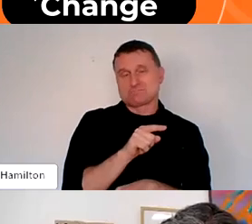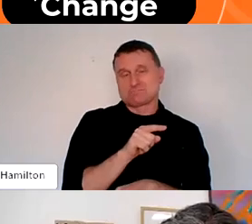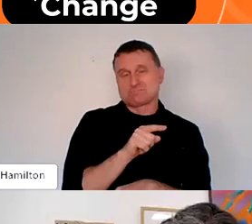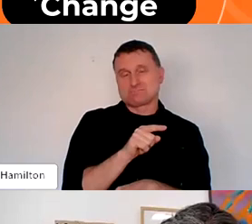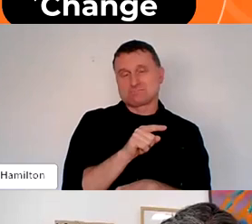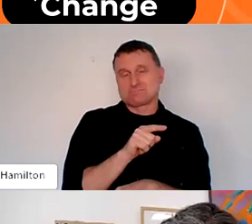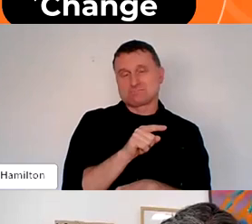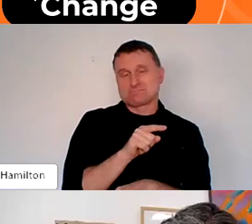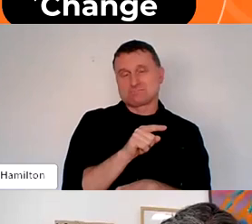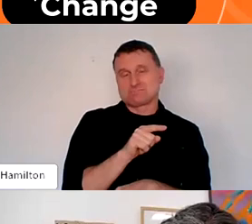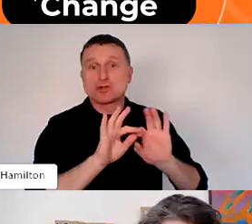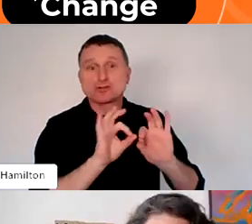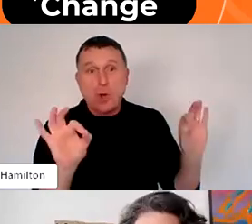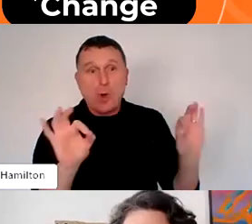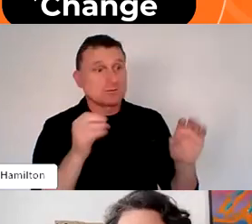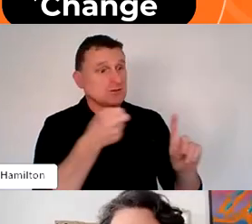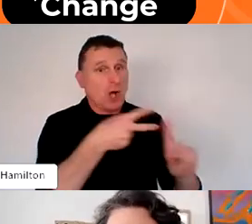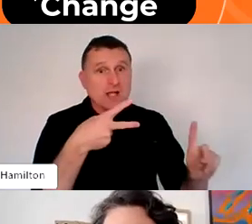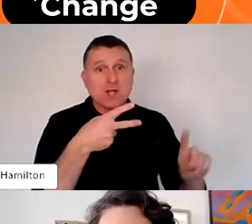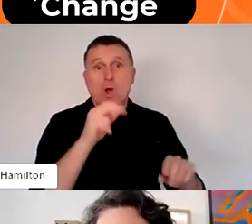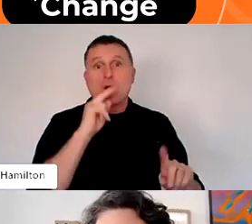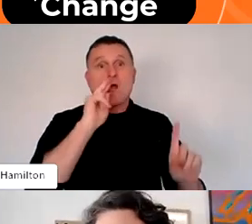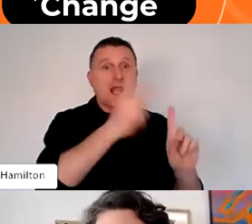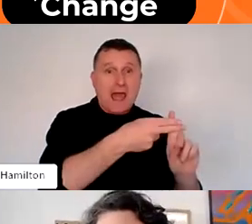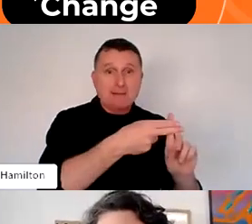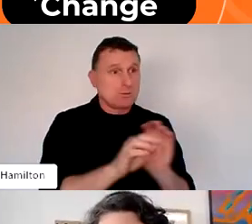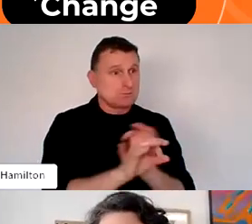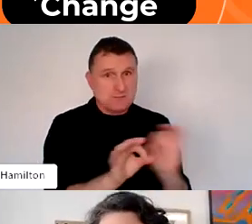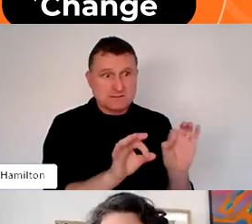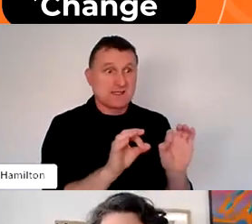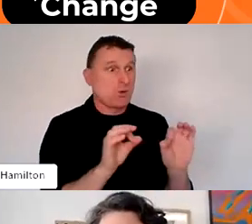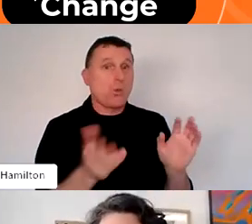they are here to help all those children who are not diagnosed, or who are not labelled or who are not getting extra funding to